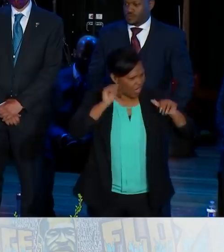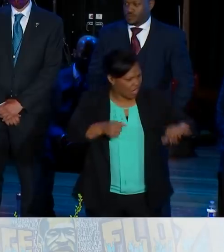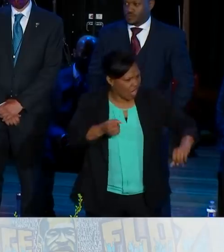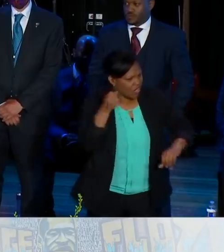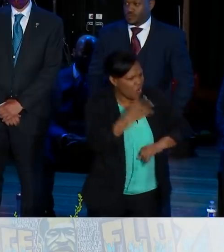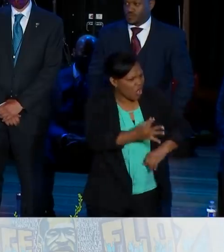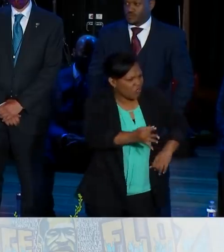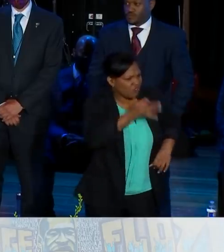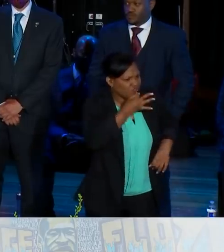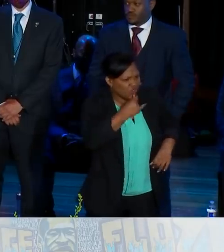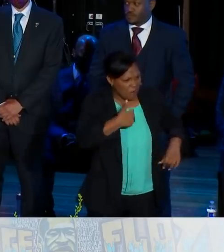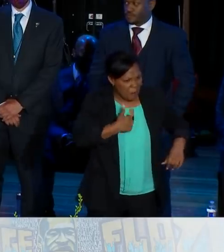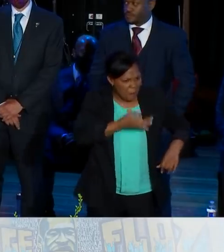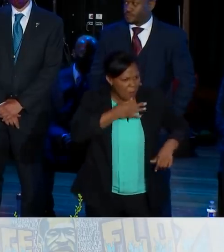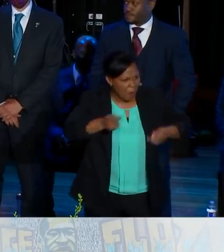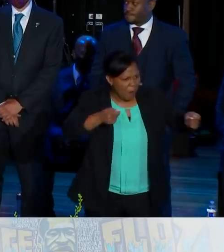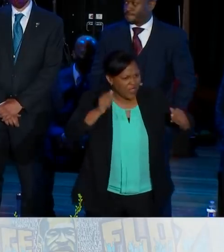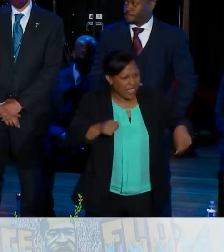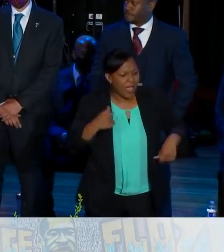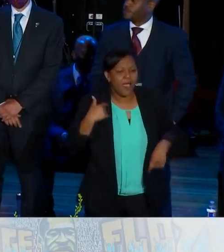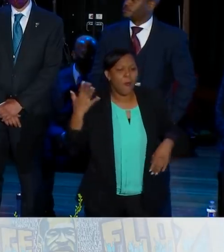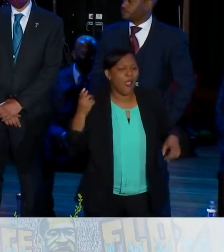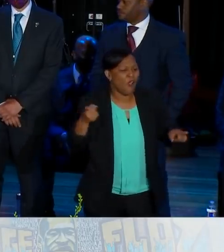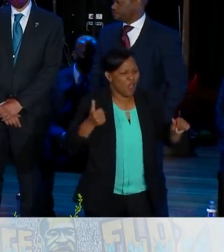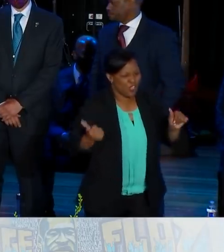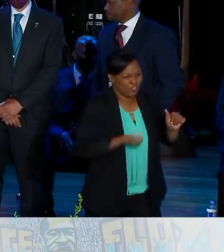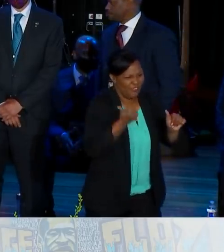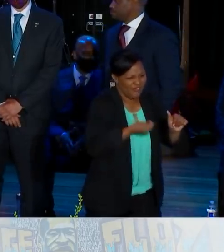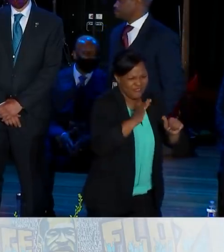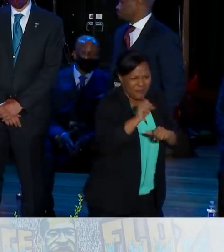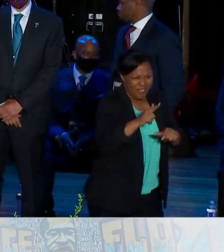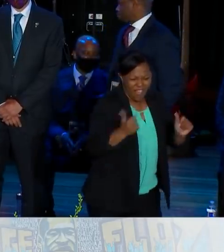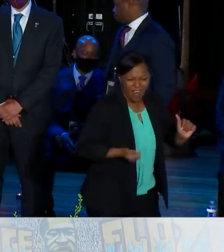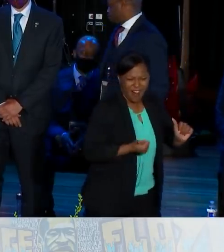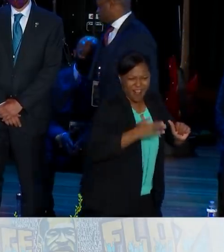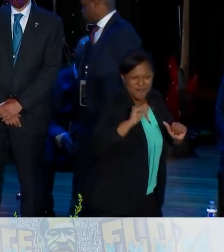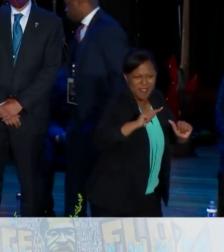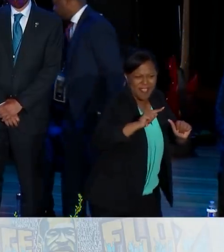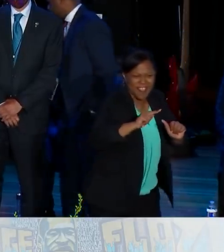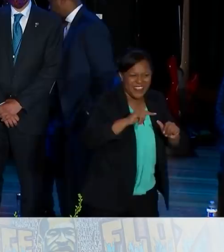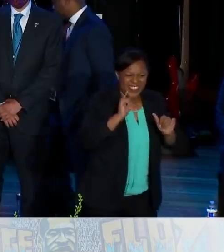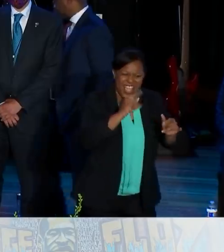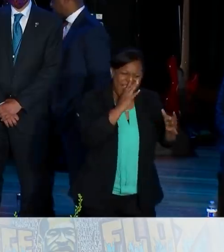HANDS. ANYWHERE YOU THREW IT, HE SAID I CAN THROW, I JUST WANTED YOU TO GO GET THE BALL. THE BALL DON'T NEED TO COME TO